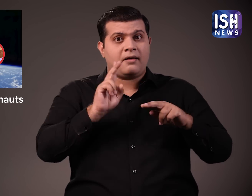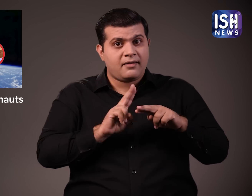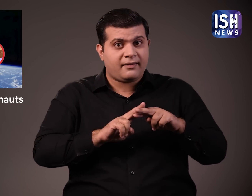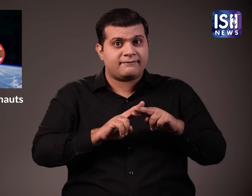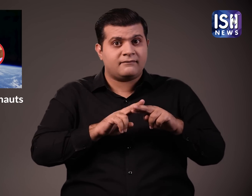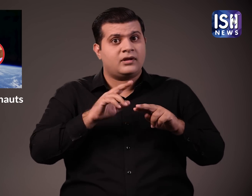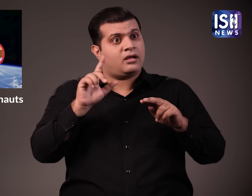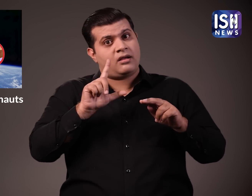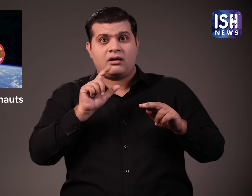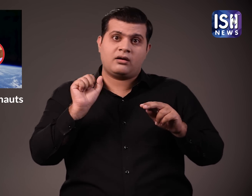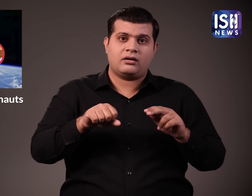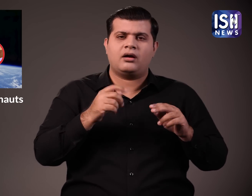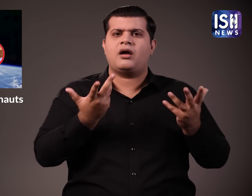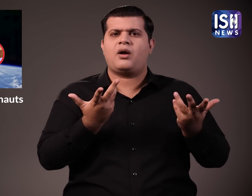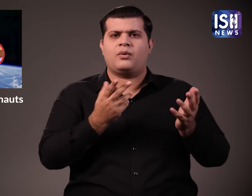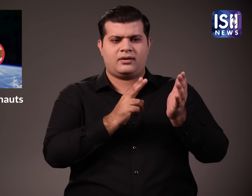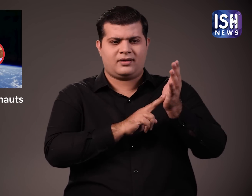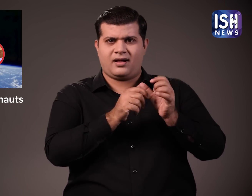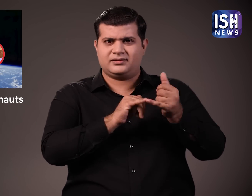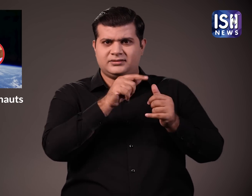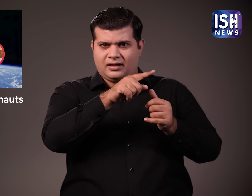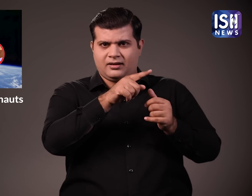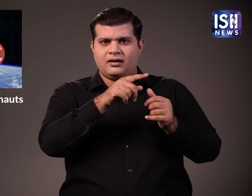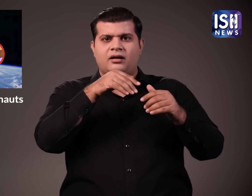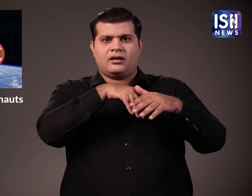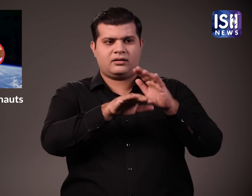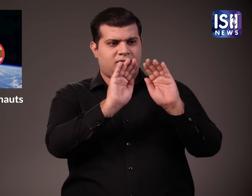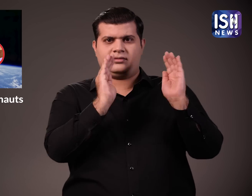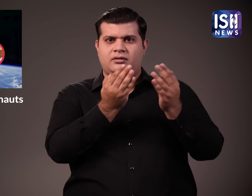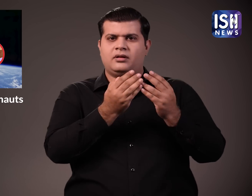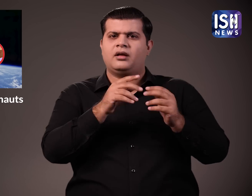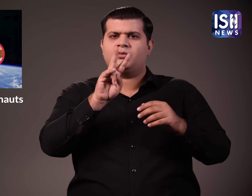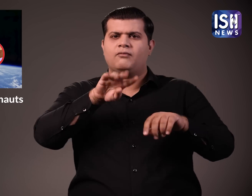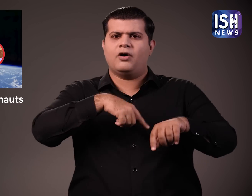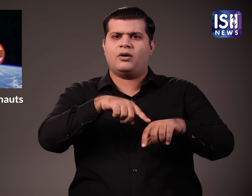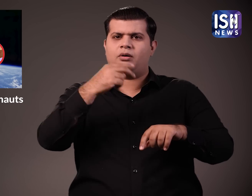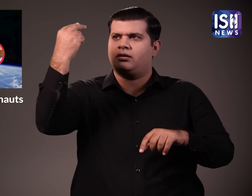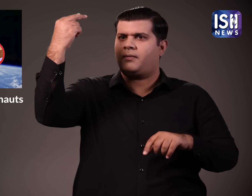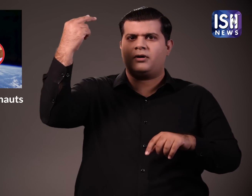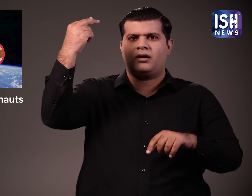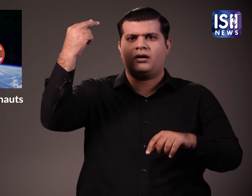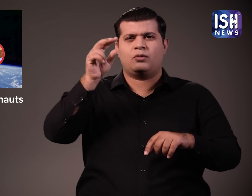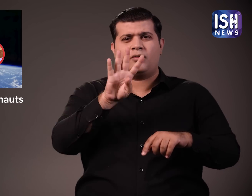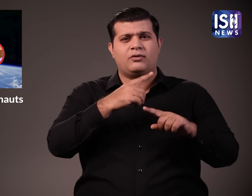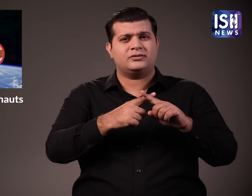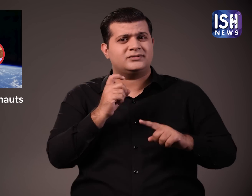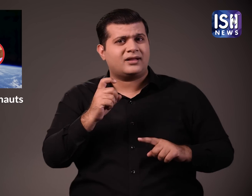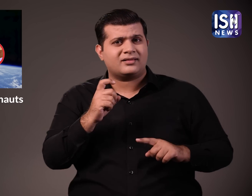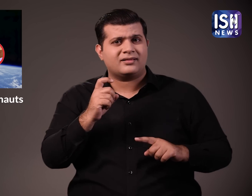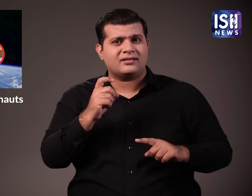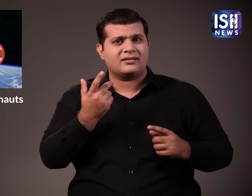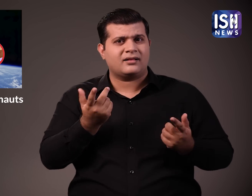Engaging in sexual activity is difficult as NASA will monitor you 24/7 through space cameras.